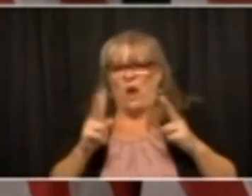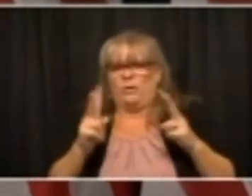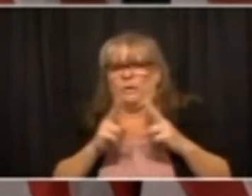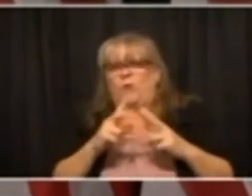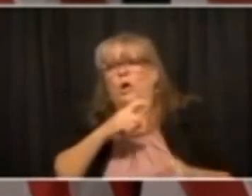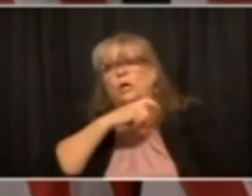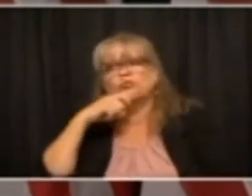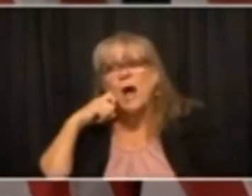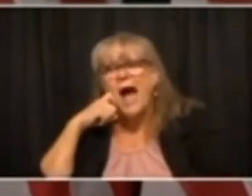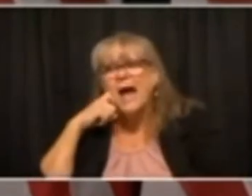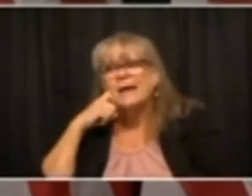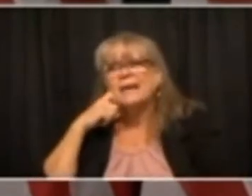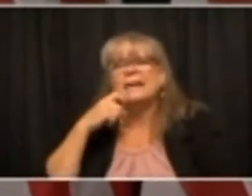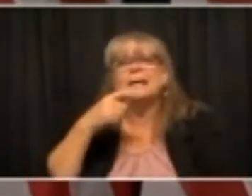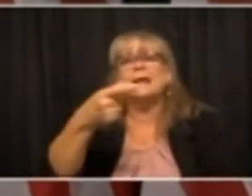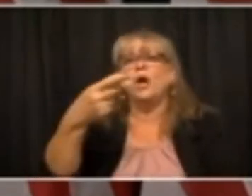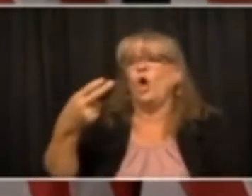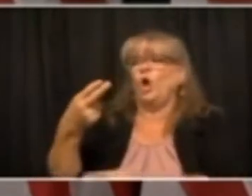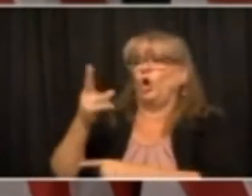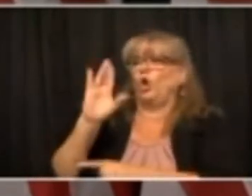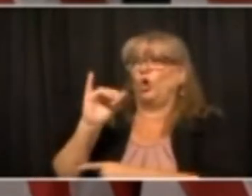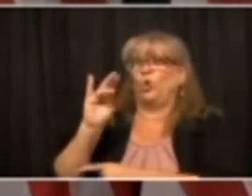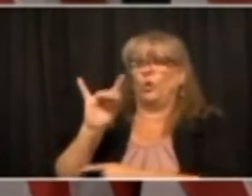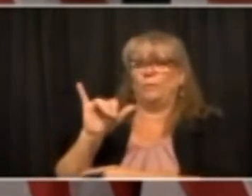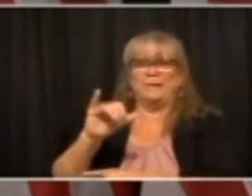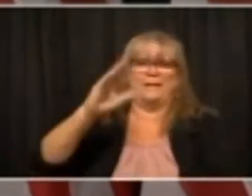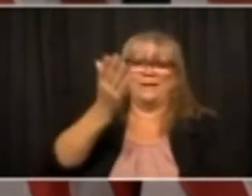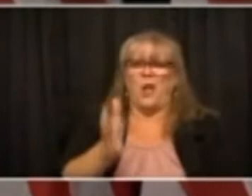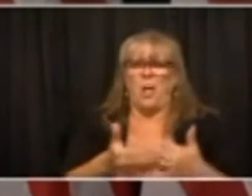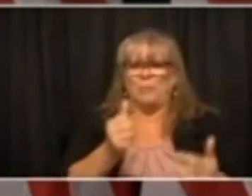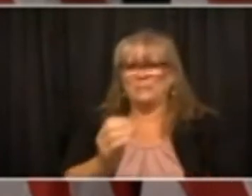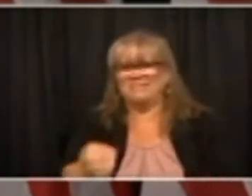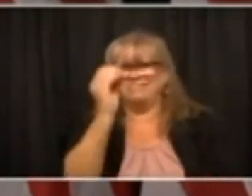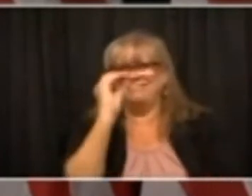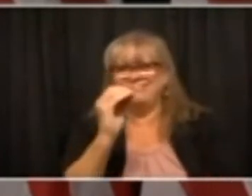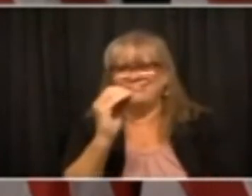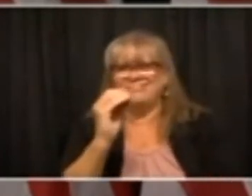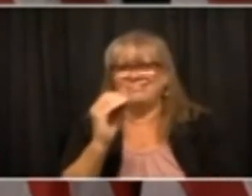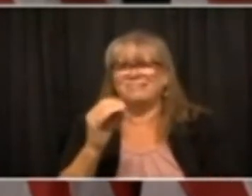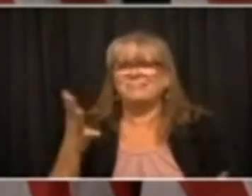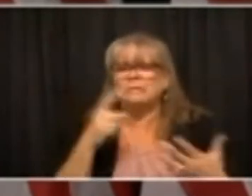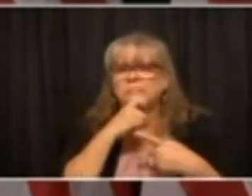very challenging fire behavior right now we need rain it'd be great if we had